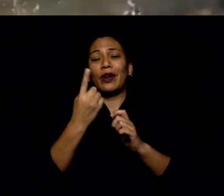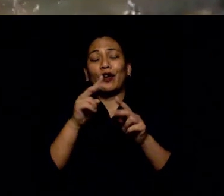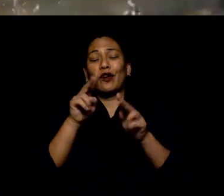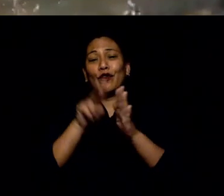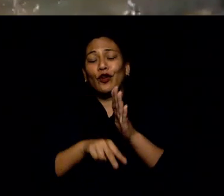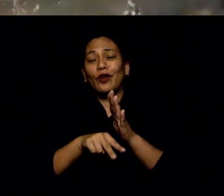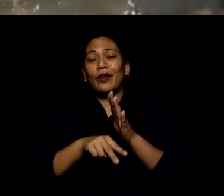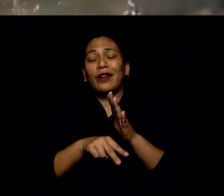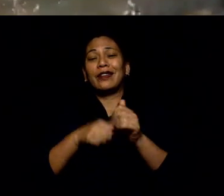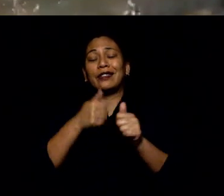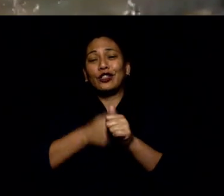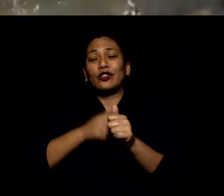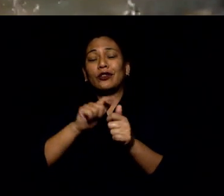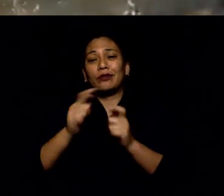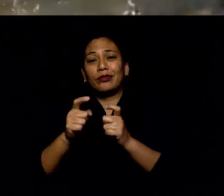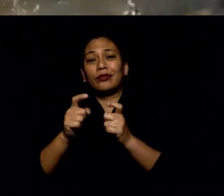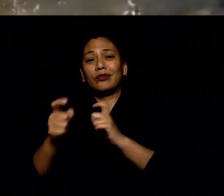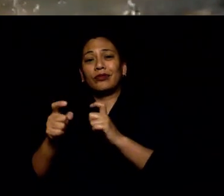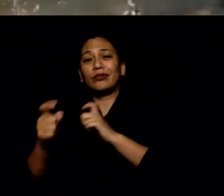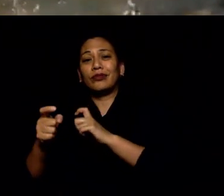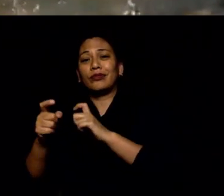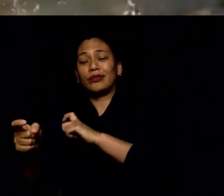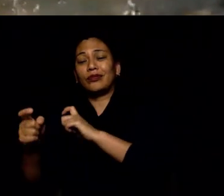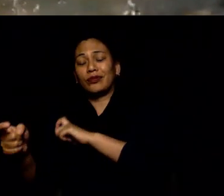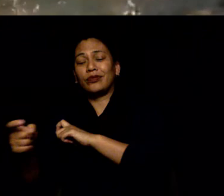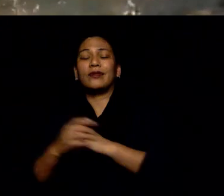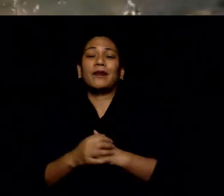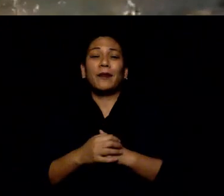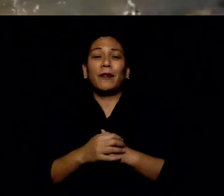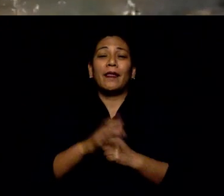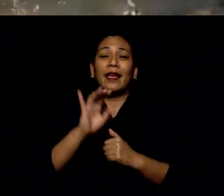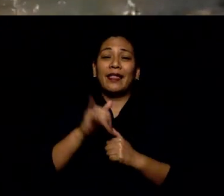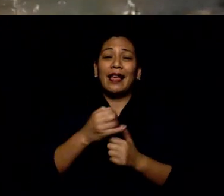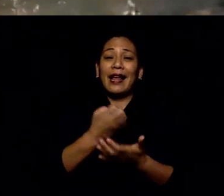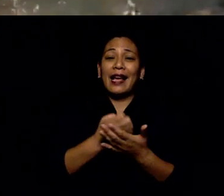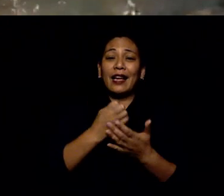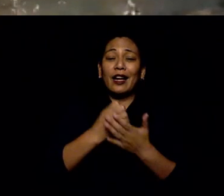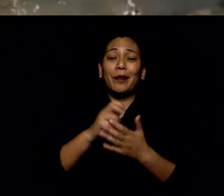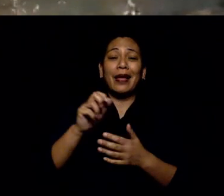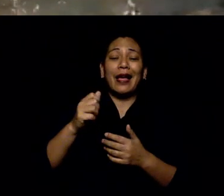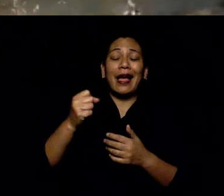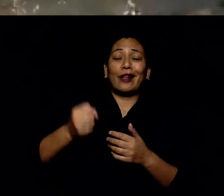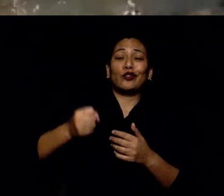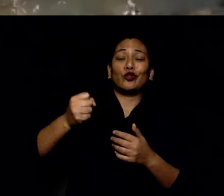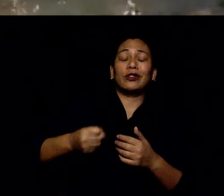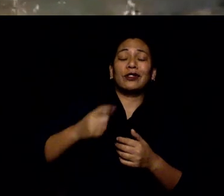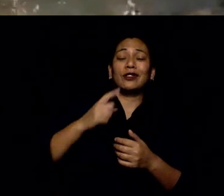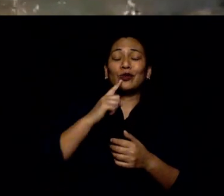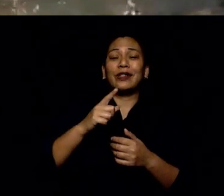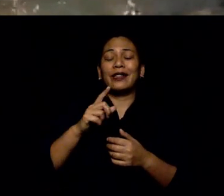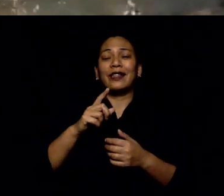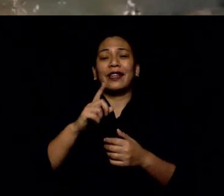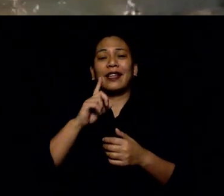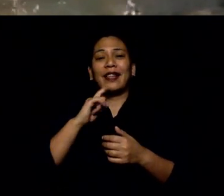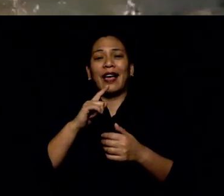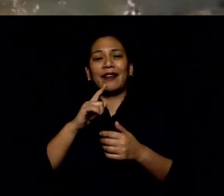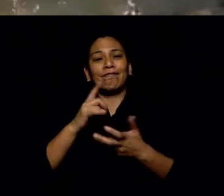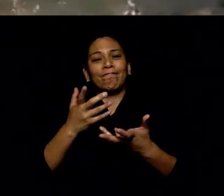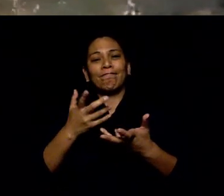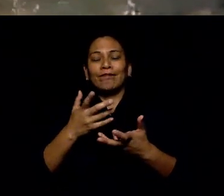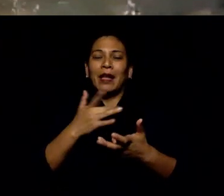Um, The economic elders of this society tend to hold the top positions.